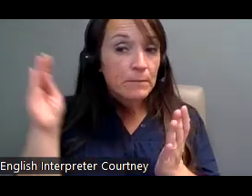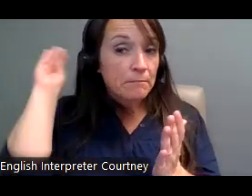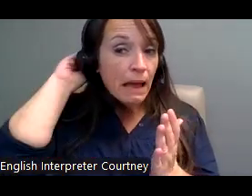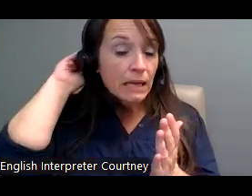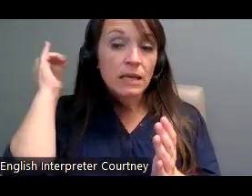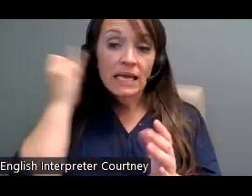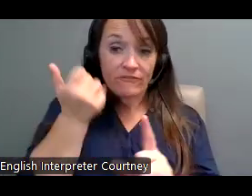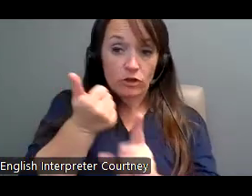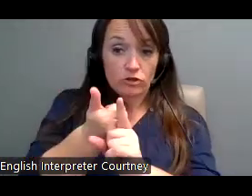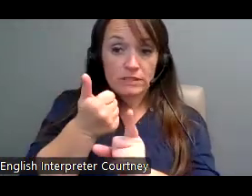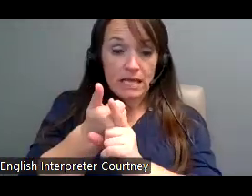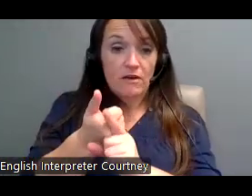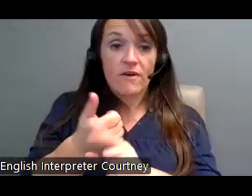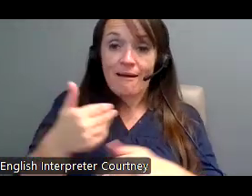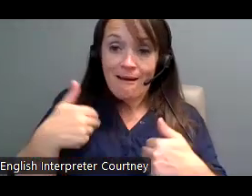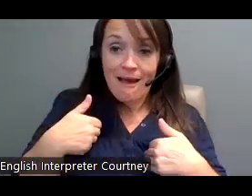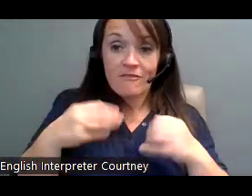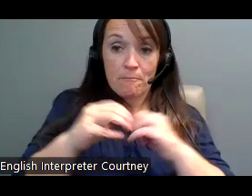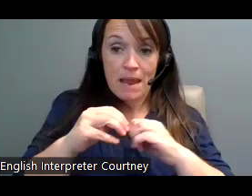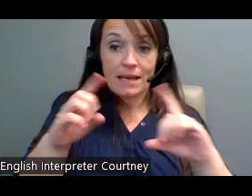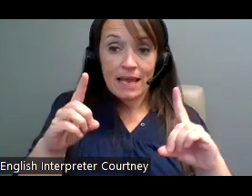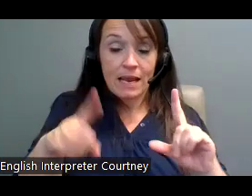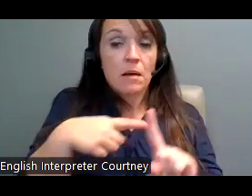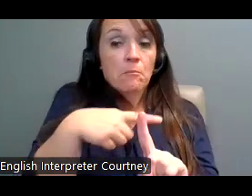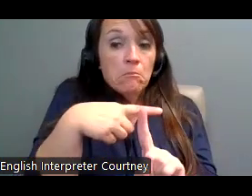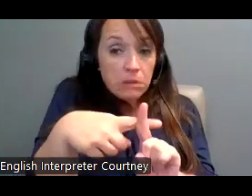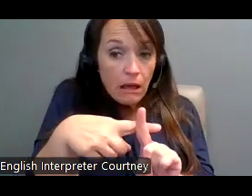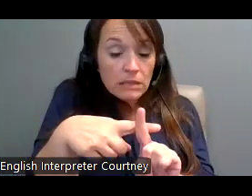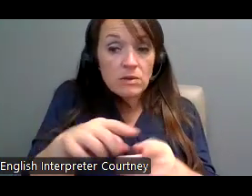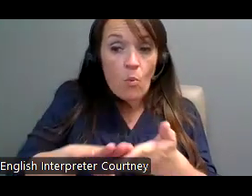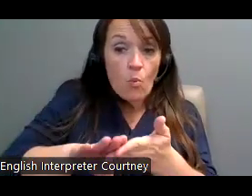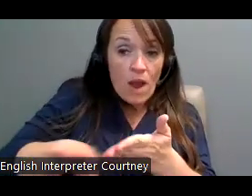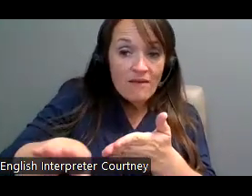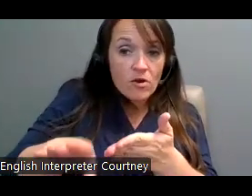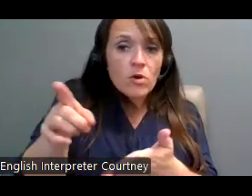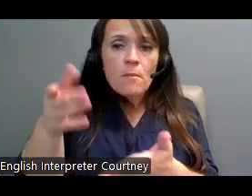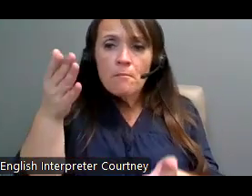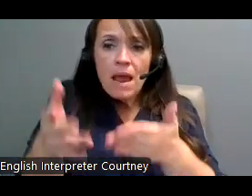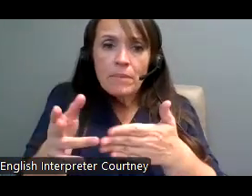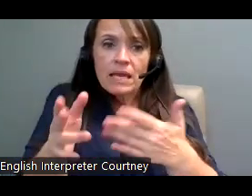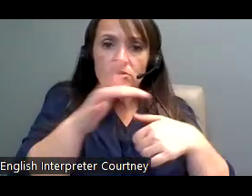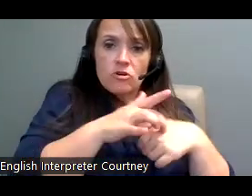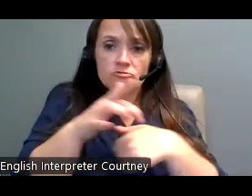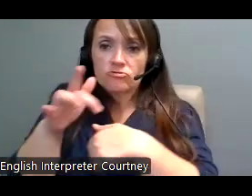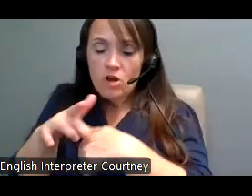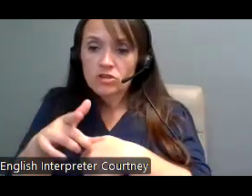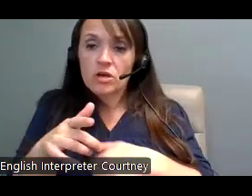the waiver, you may be accessing services under the state plan and you might also be accessing